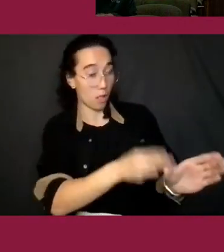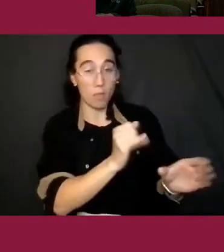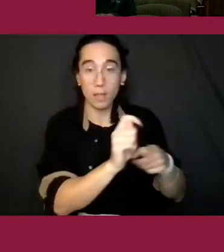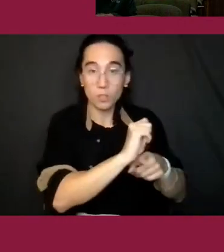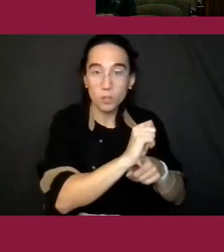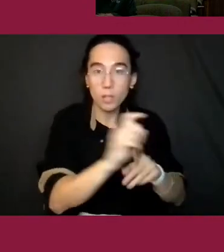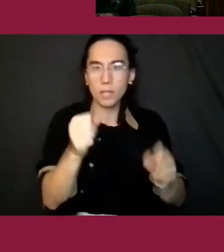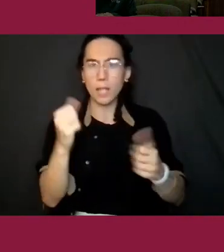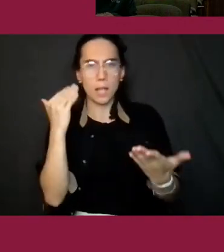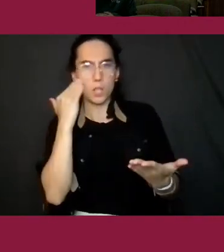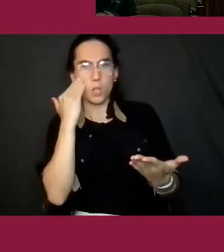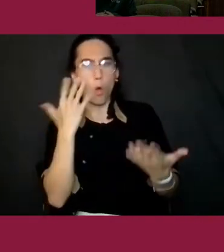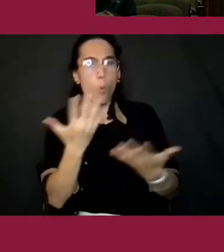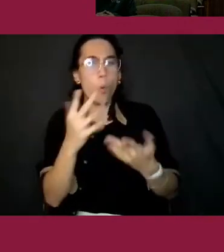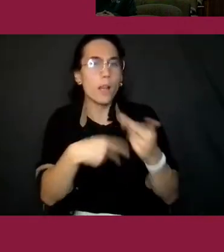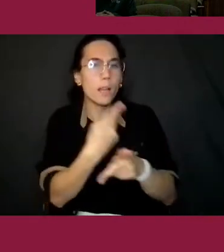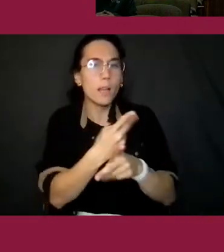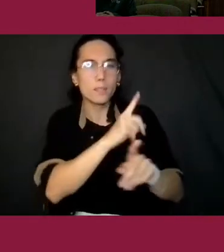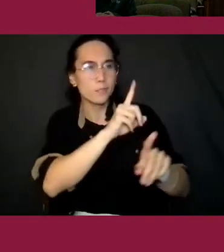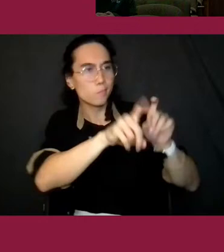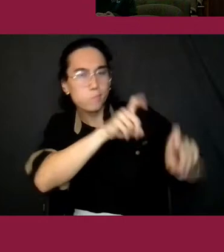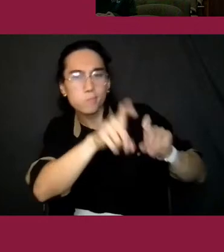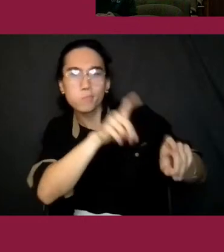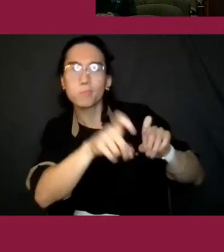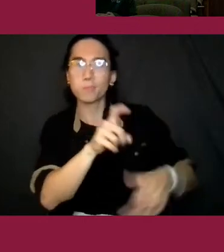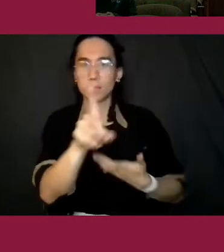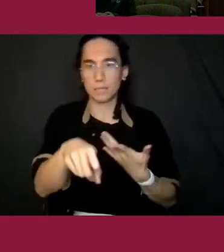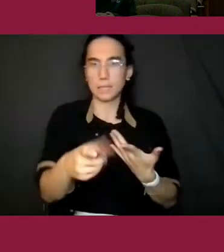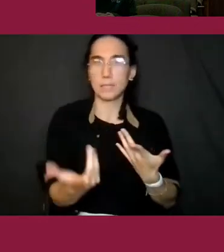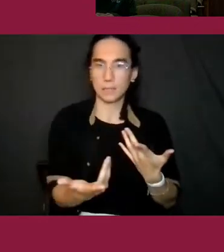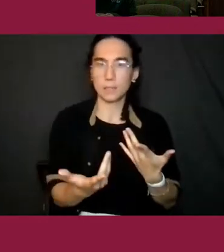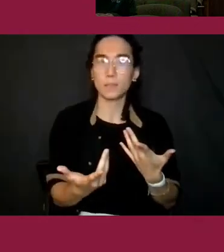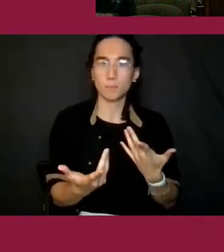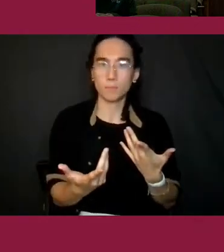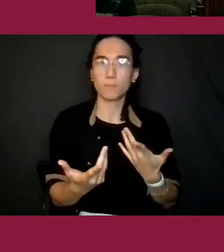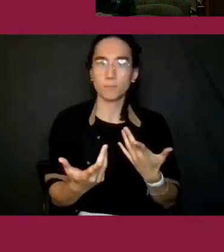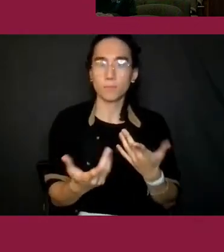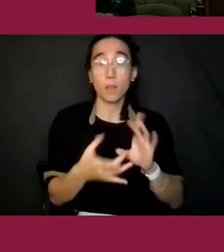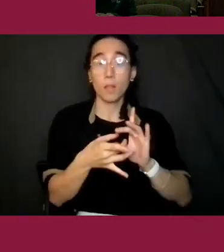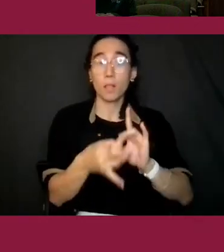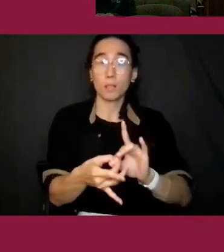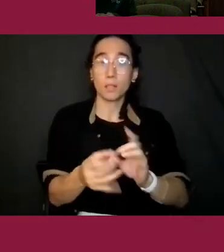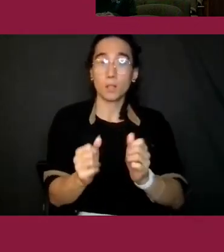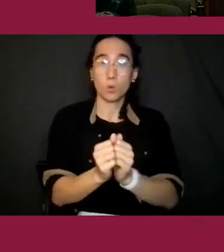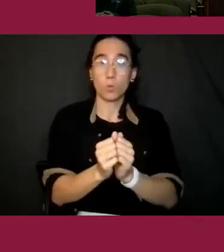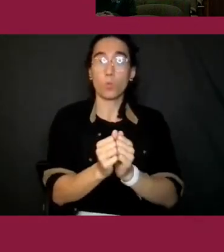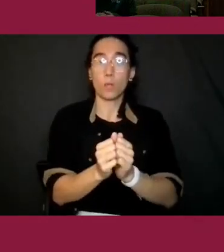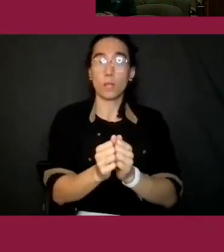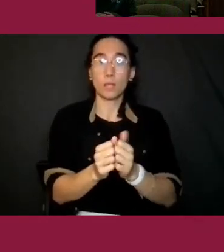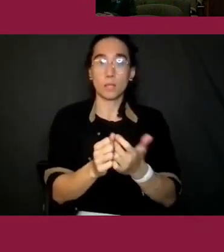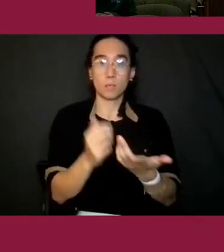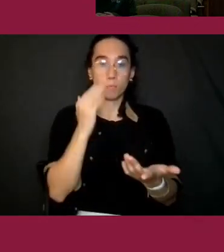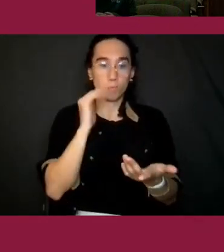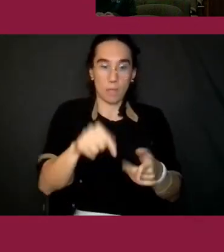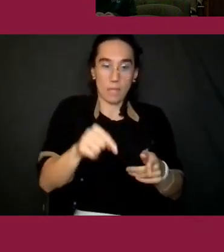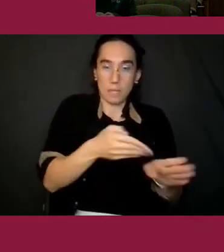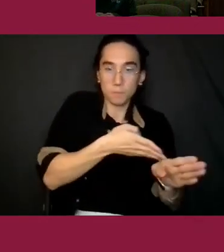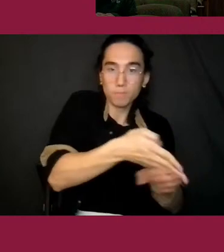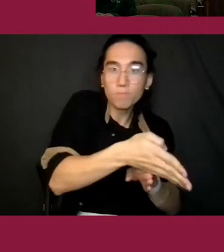be asked because I think that when it comes to dis-, to discipline, every employee deserves progressive discipline,